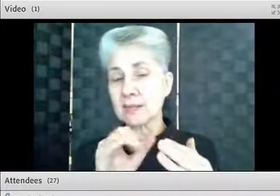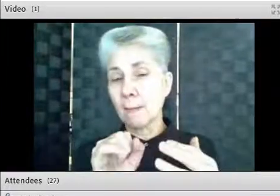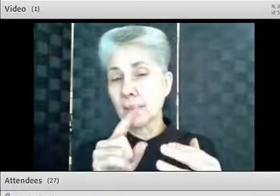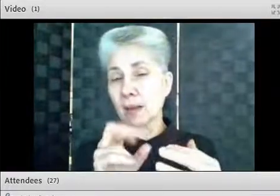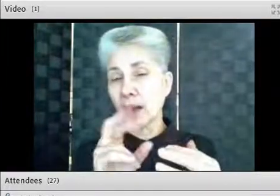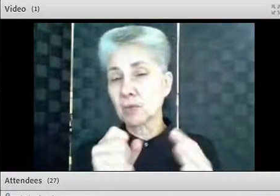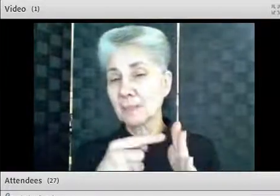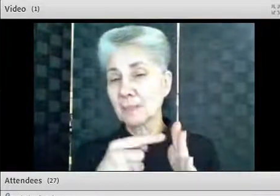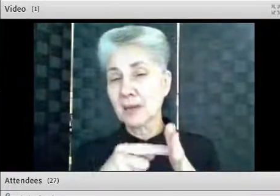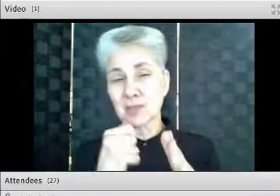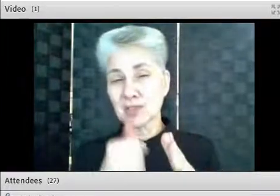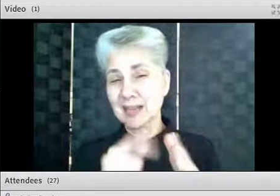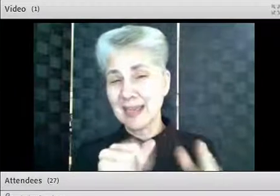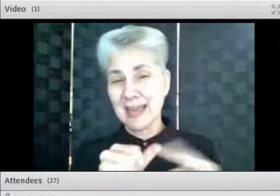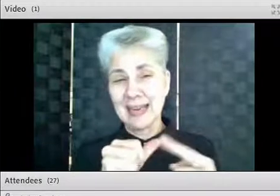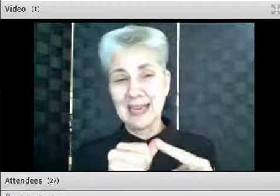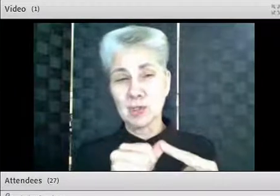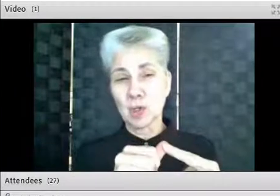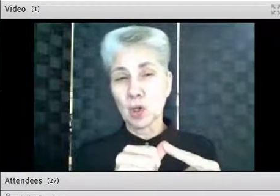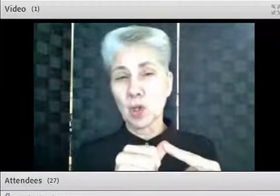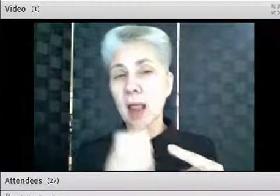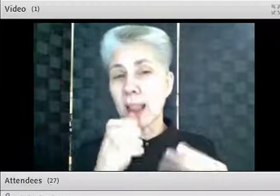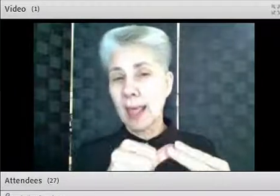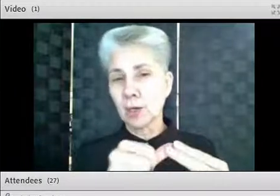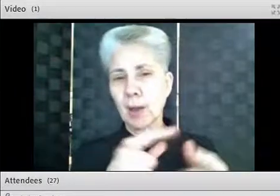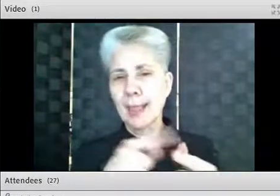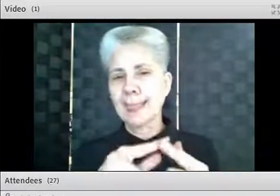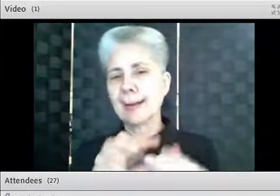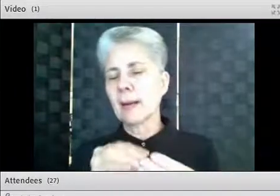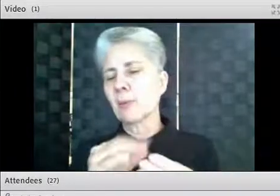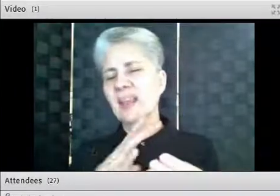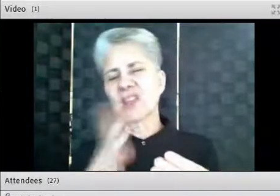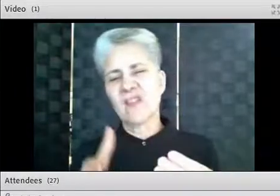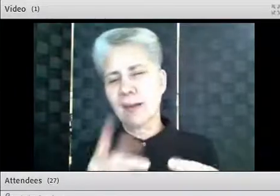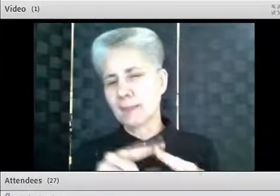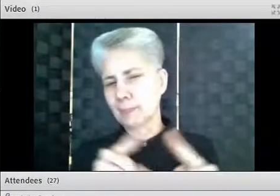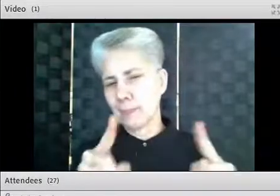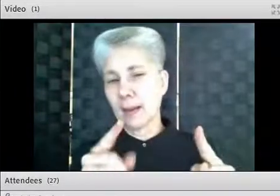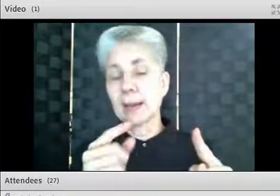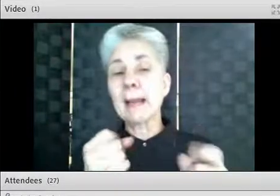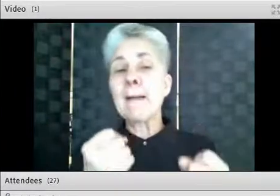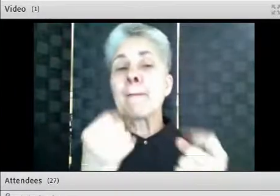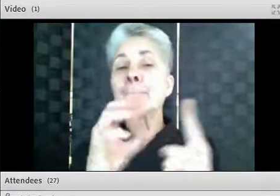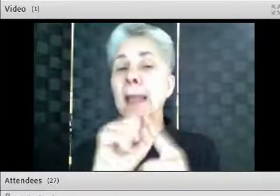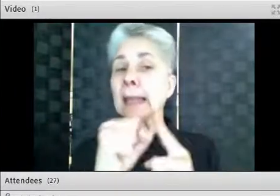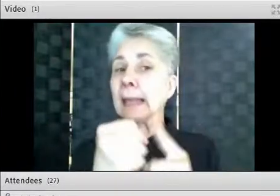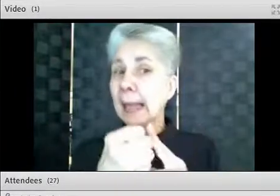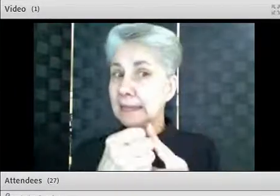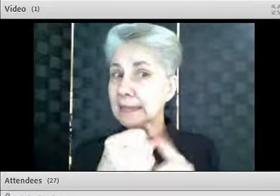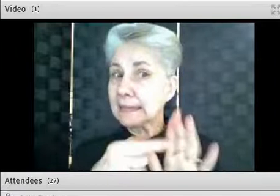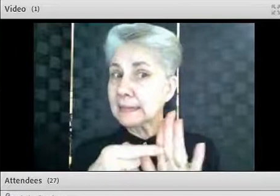that are only just that initial letter and then a number, and that's fine, but in many cases, the main entry Cutter,